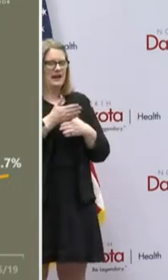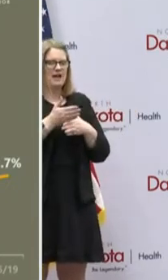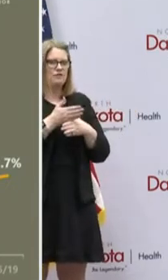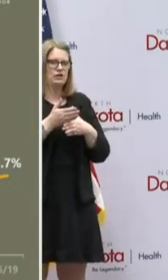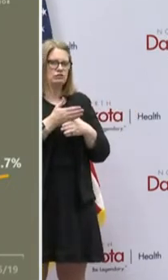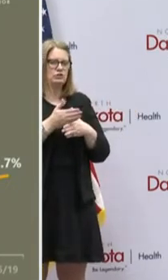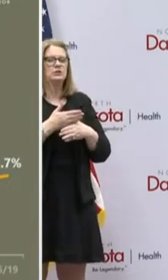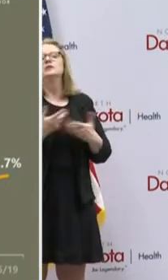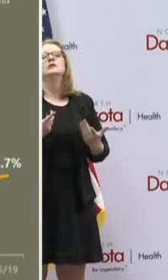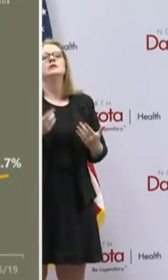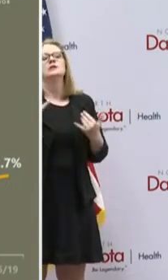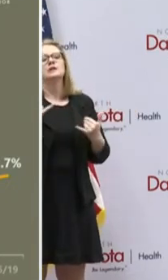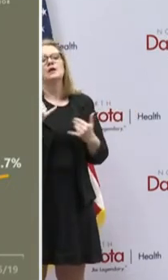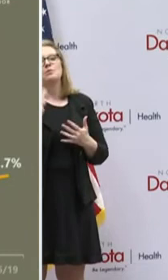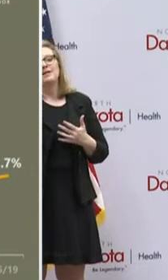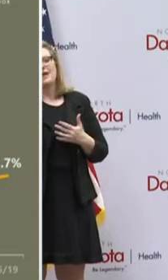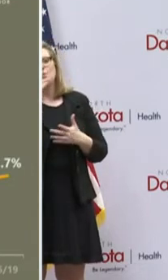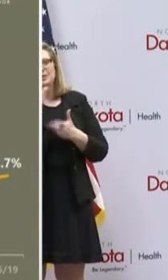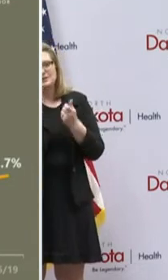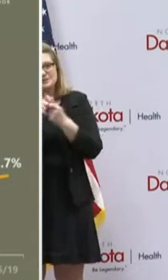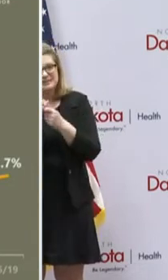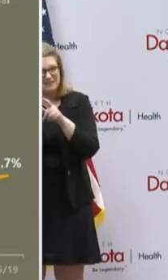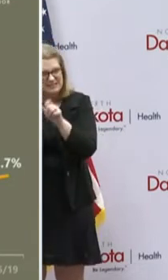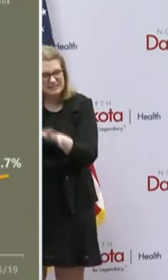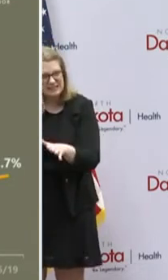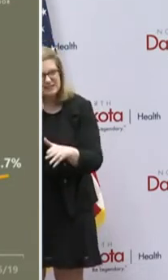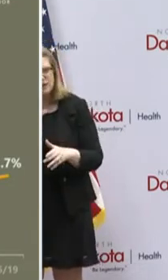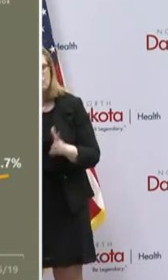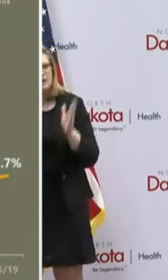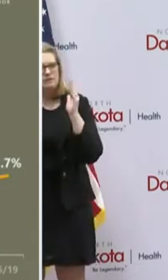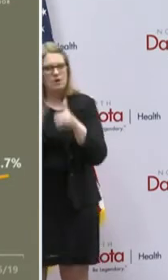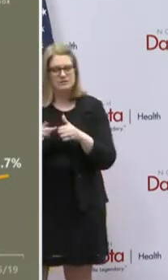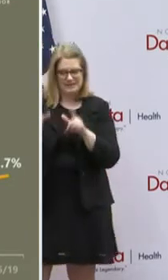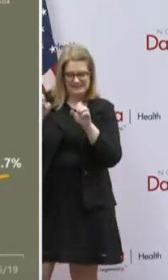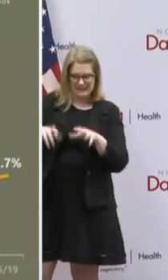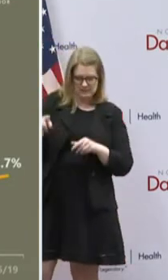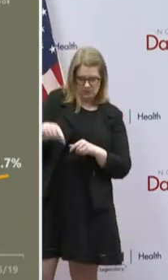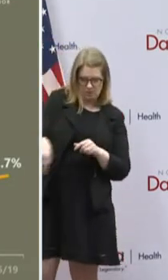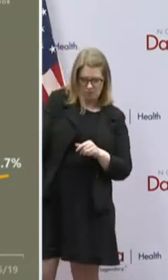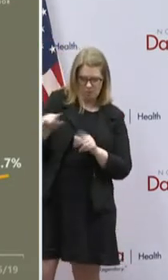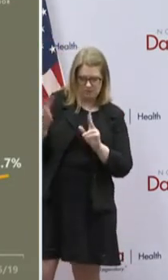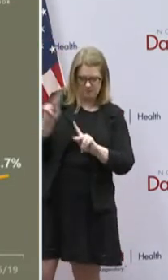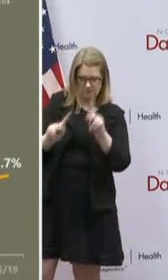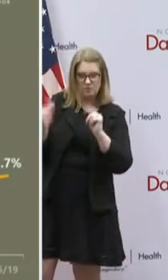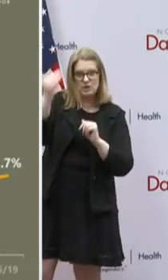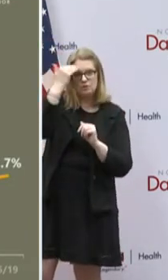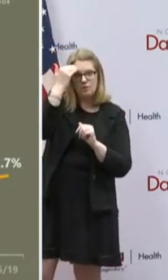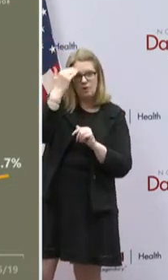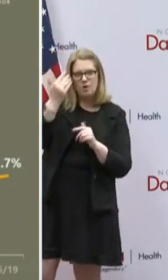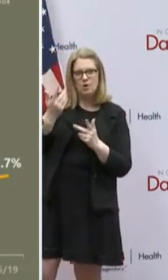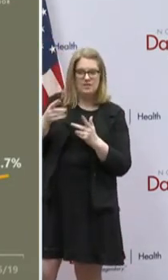AN IMPORTANT ONE THAT WE LOOK AT, AND EVEN AS WE'VE BEEN OUT WITH OUR TARGETED TESTING, AND REALLY FOCUSING ON TRYING TO